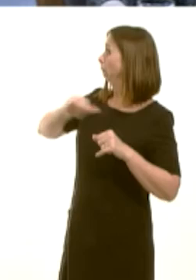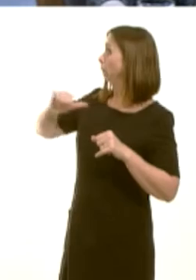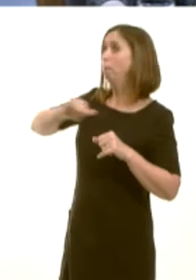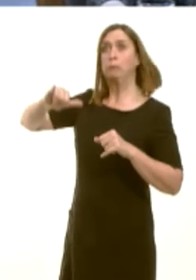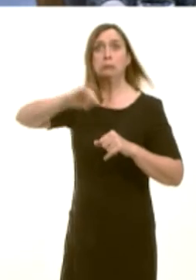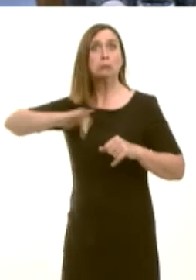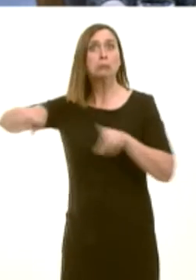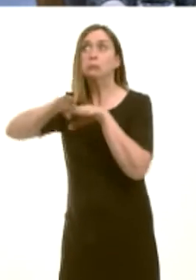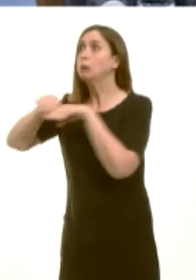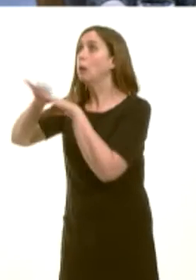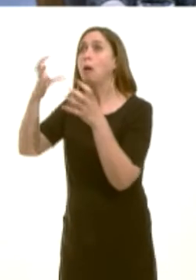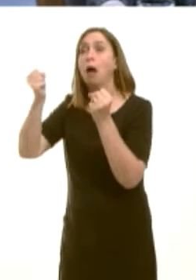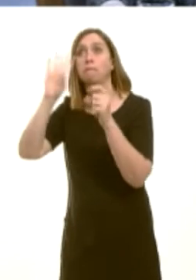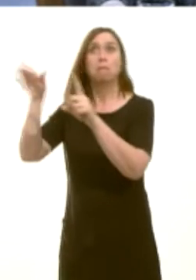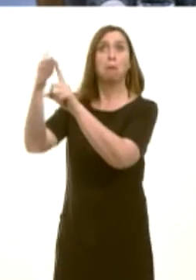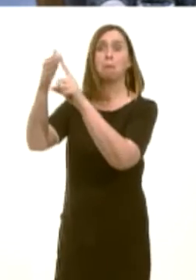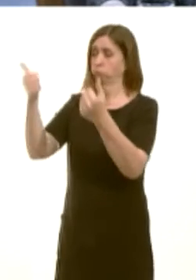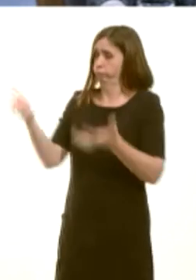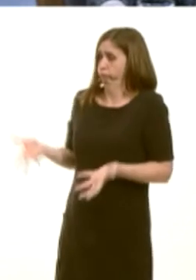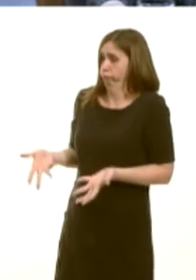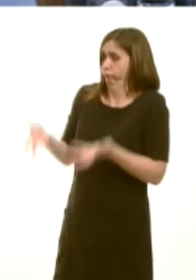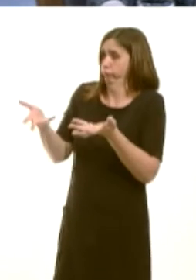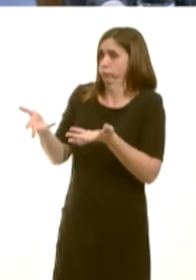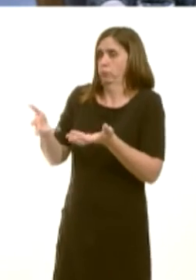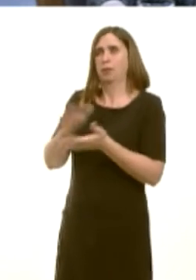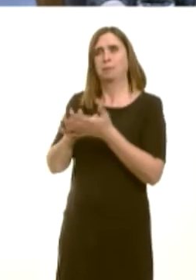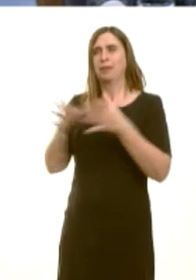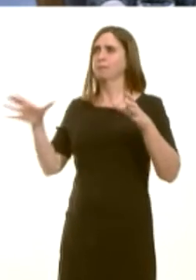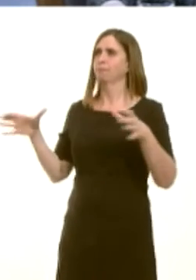with what they are doing in terms of raising the profile of their collective cities with